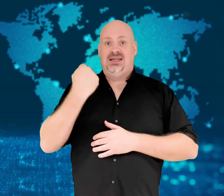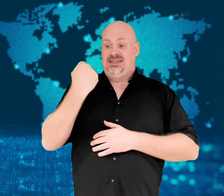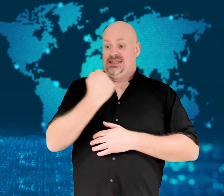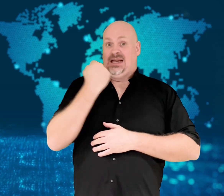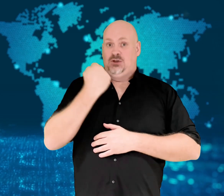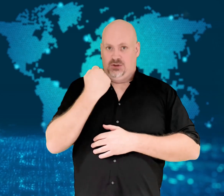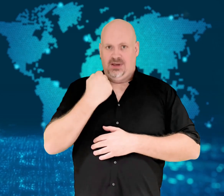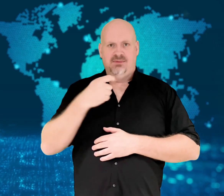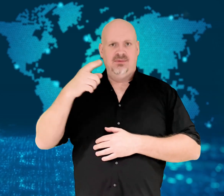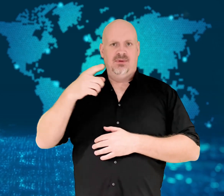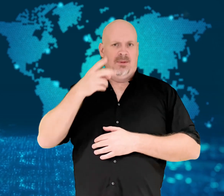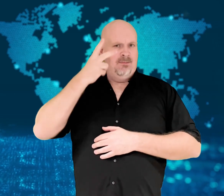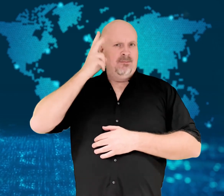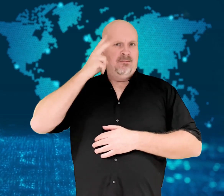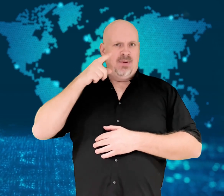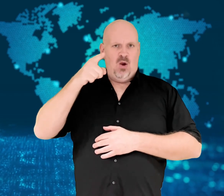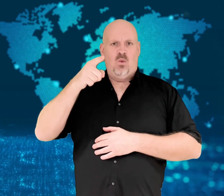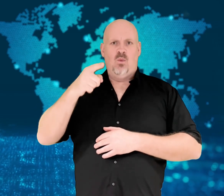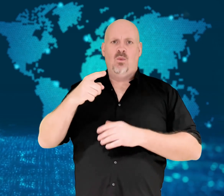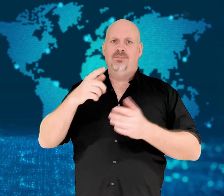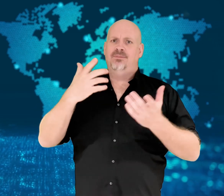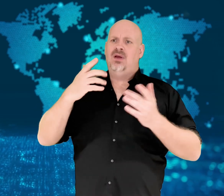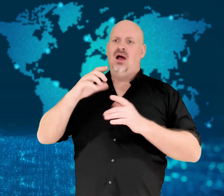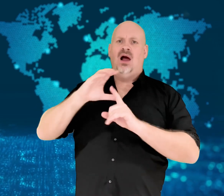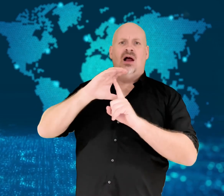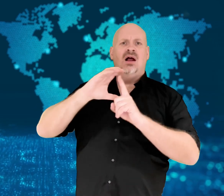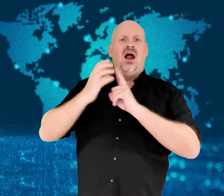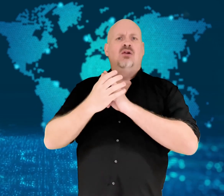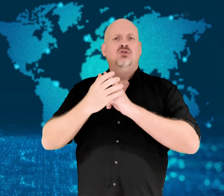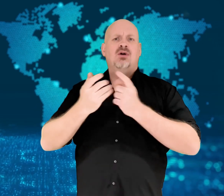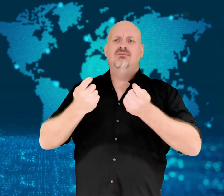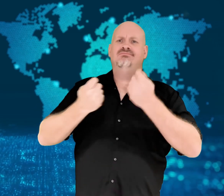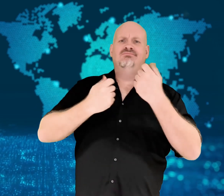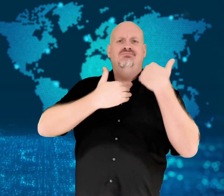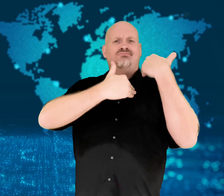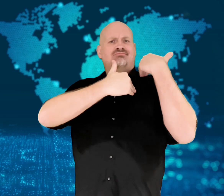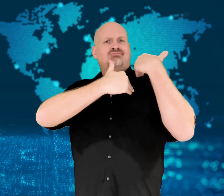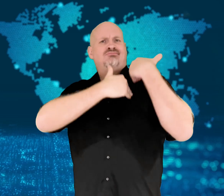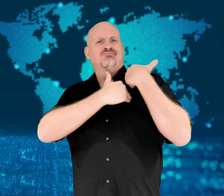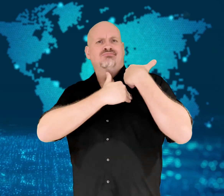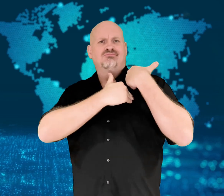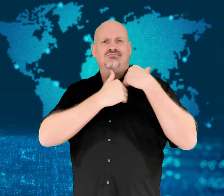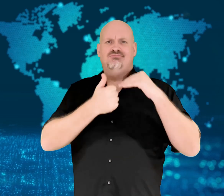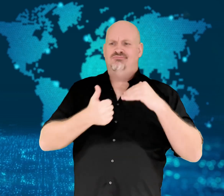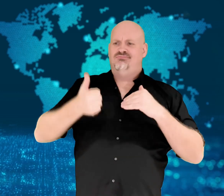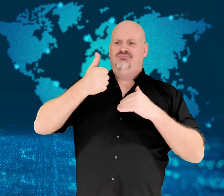in Cusco declared access to the Inca citadel at Machu Picchu would